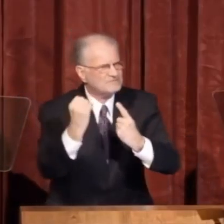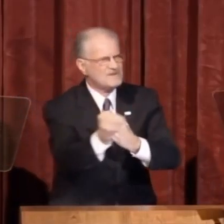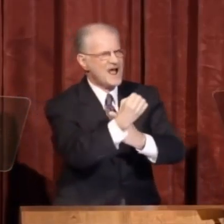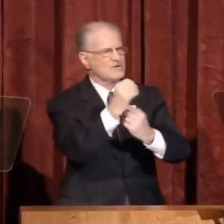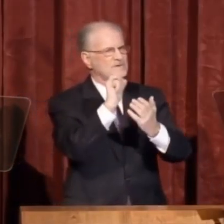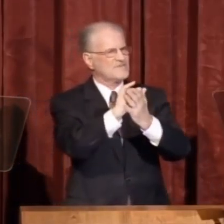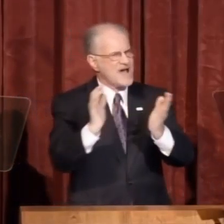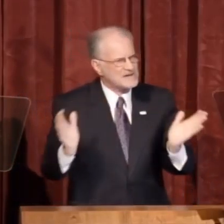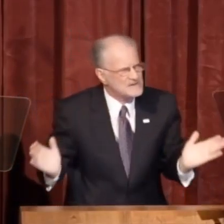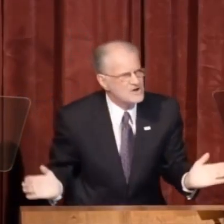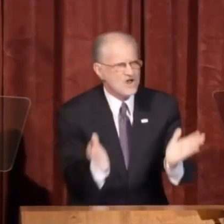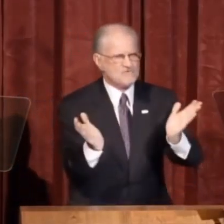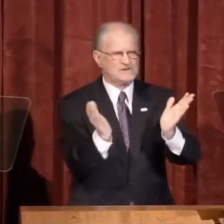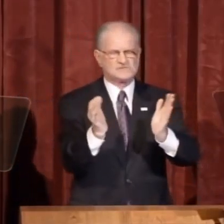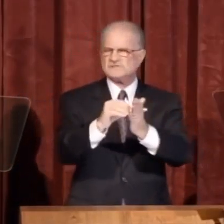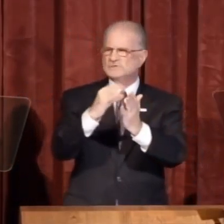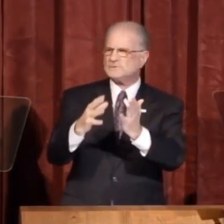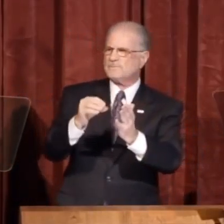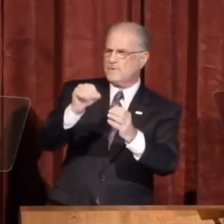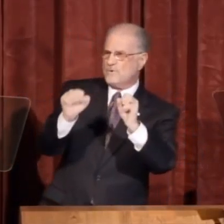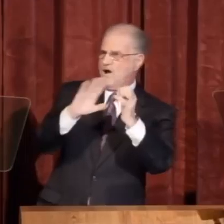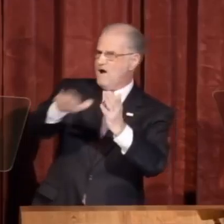knowledge of Deaf Space.